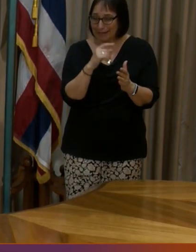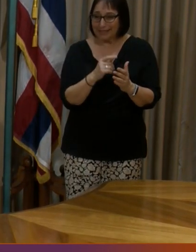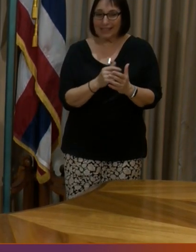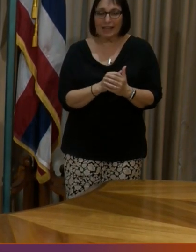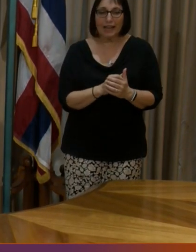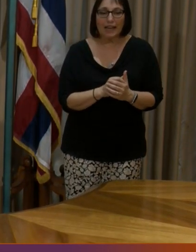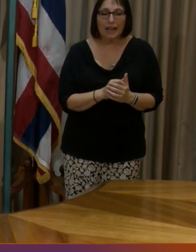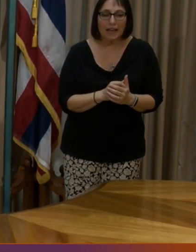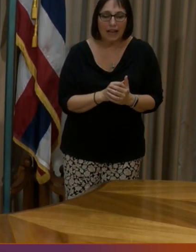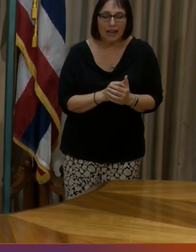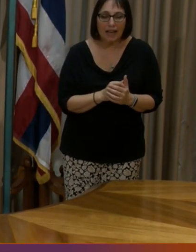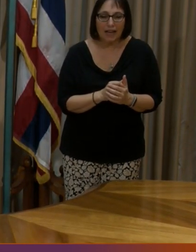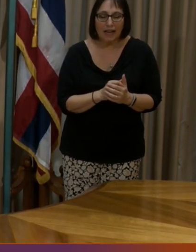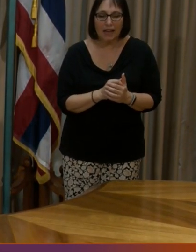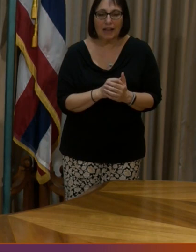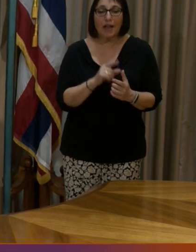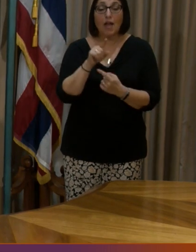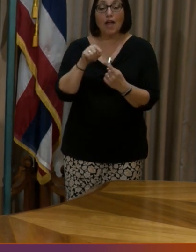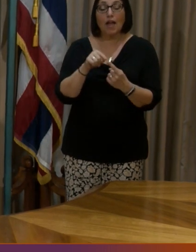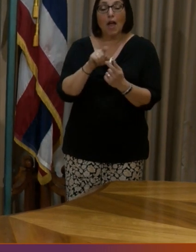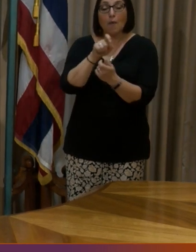YOU LON DEVON CAN YOU REPEAT